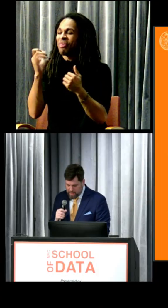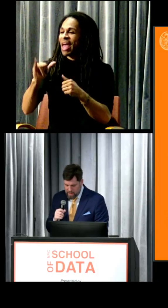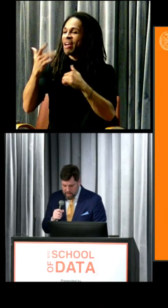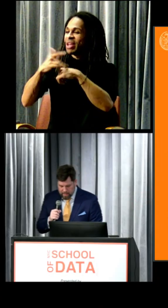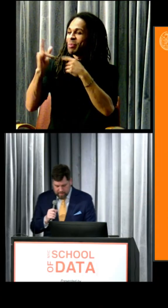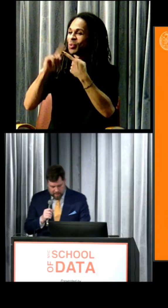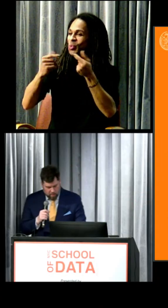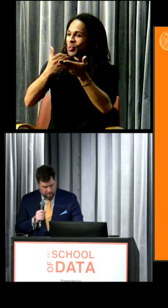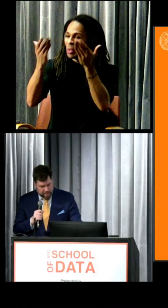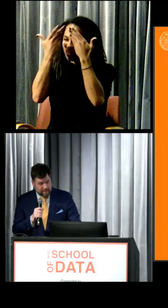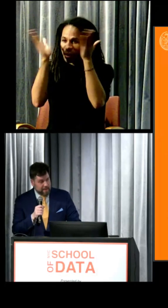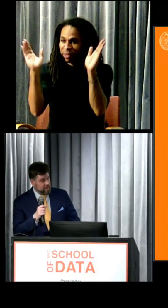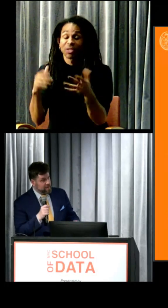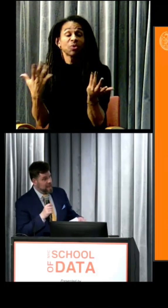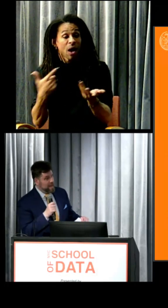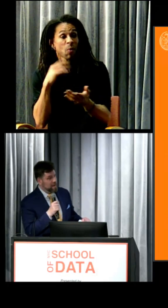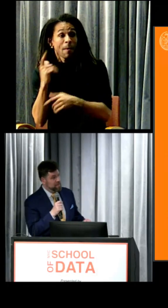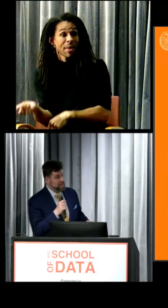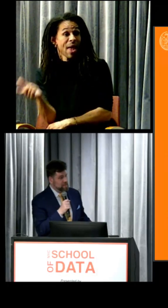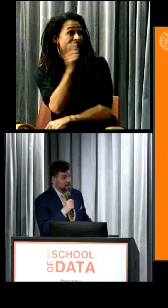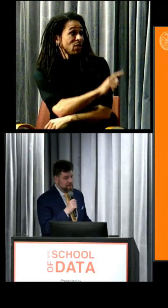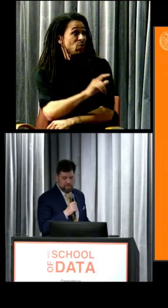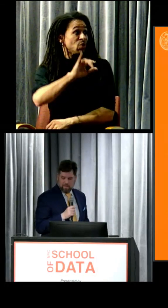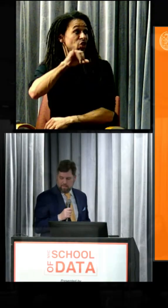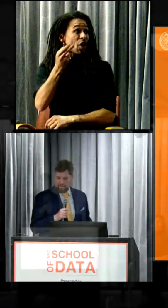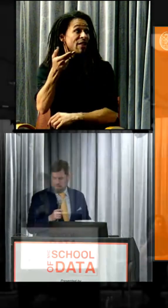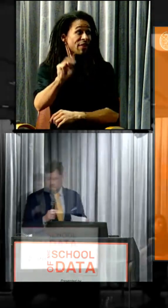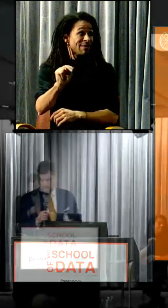So the orange blocks at the left here, each of those represents a building.